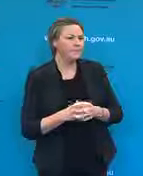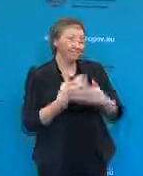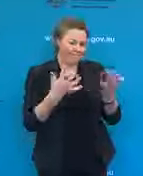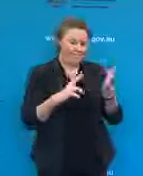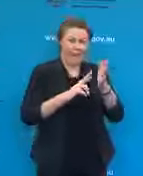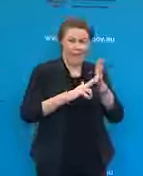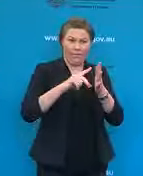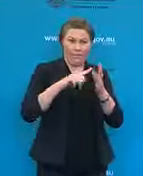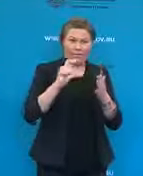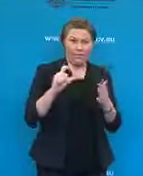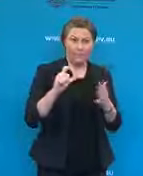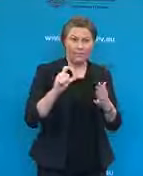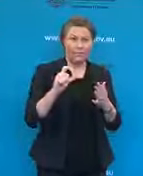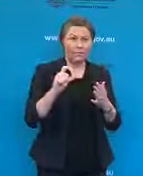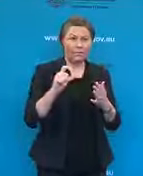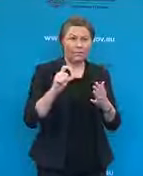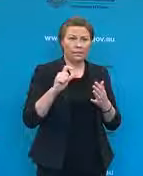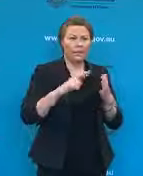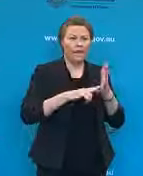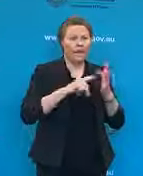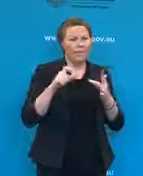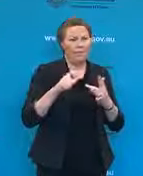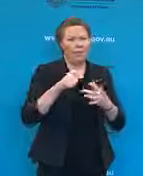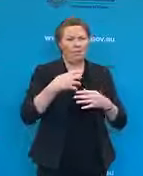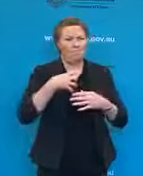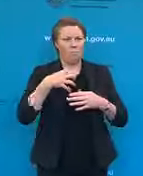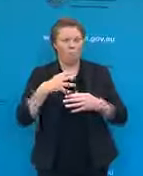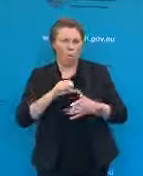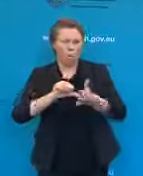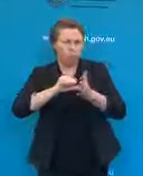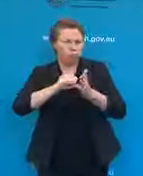further than the other states in restrictions and yet we're seeing